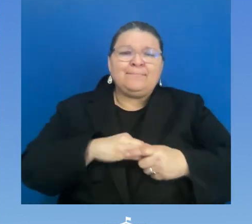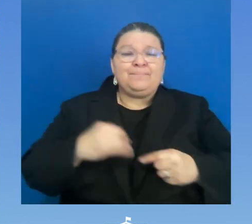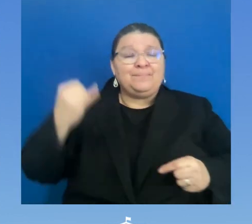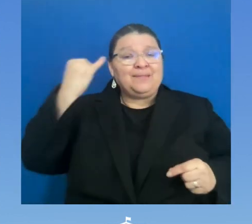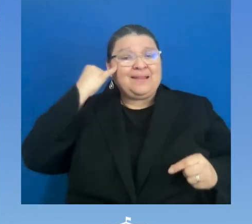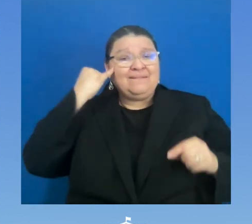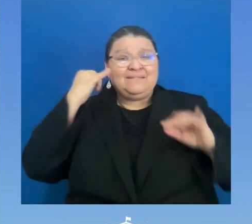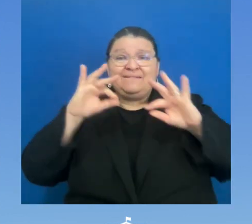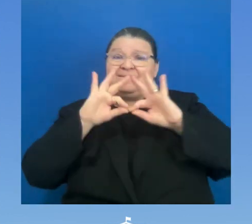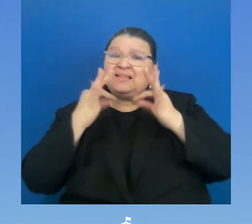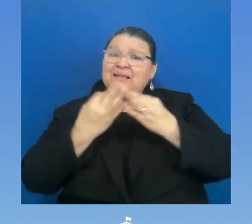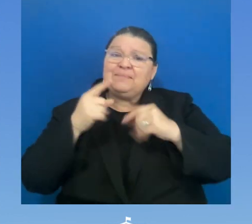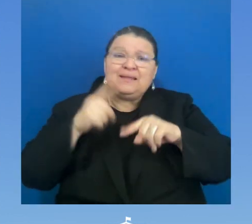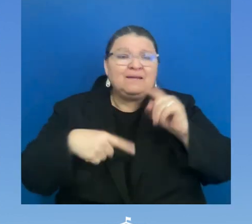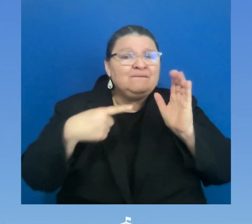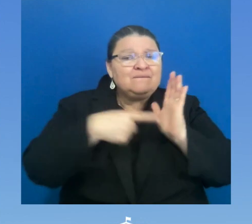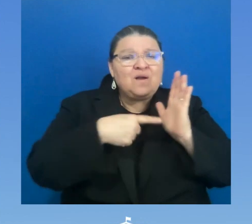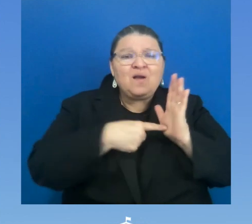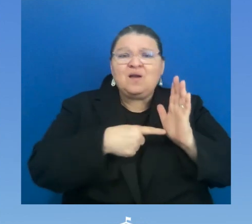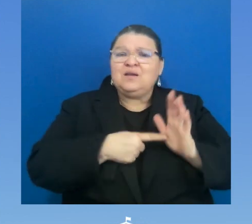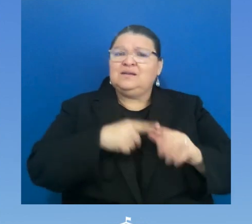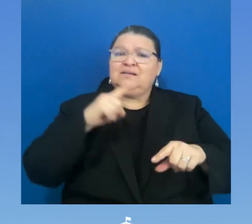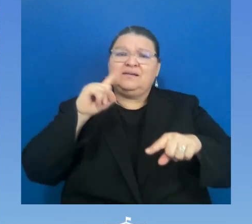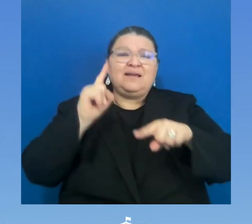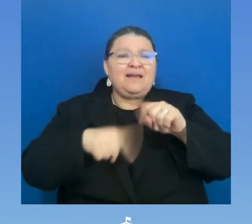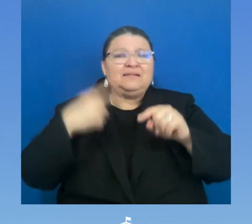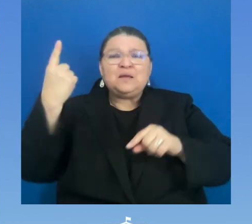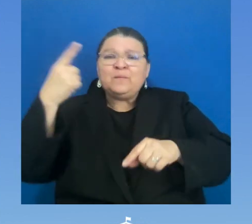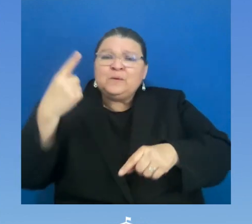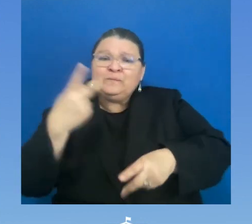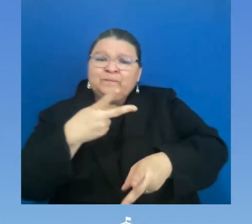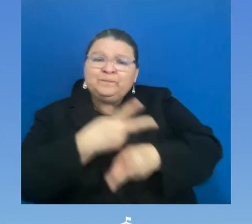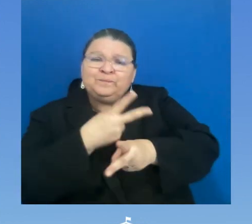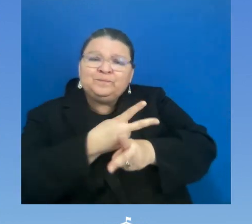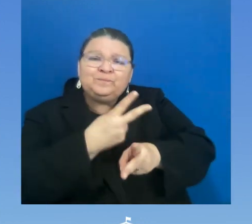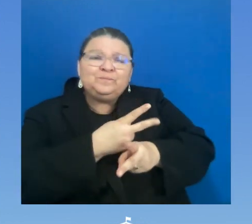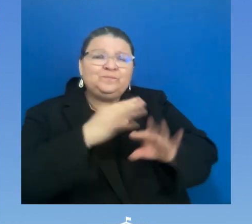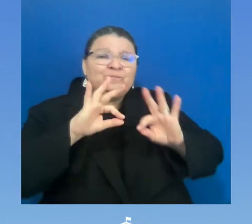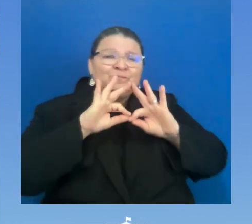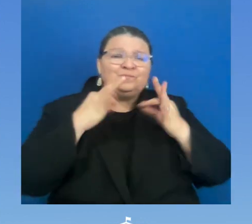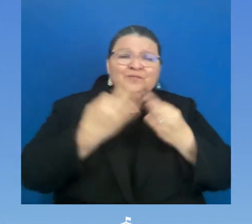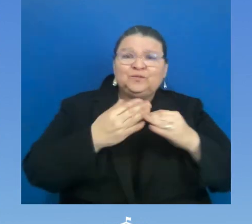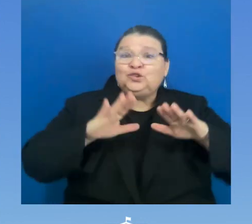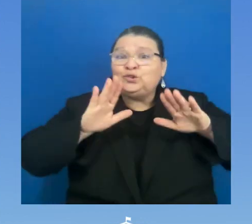such as childcare, eldercare, or home care -- it often falls on women to fill the gaps,